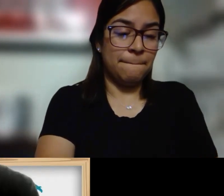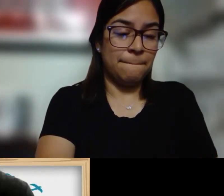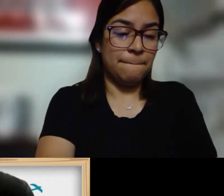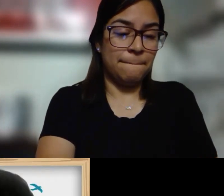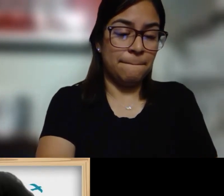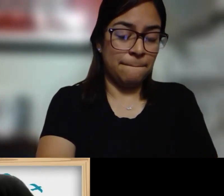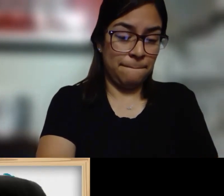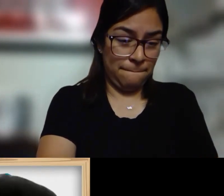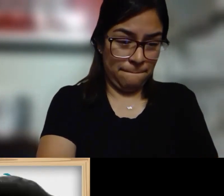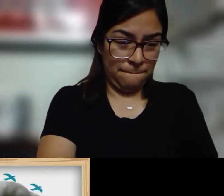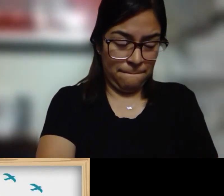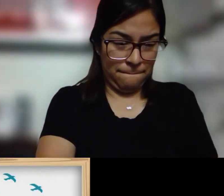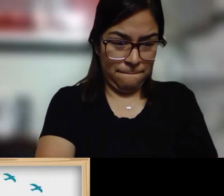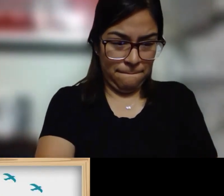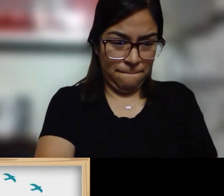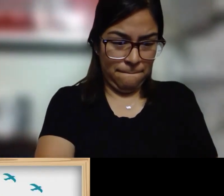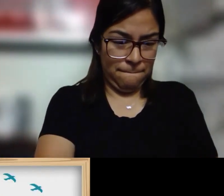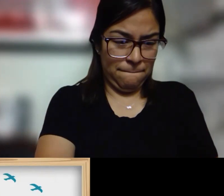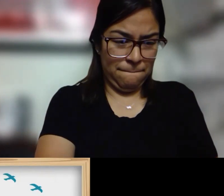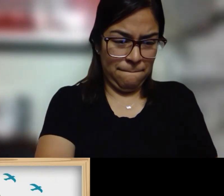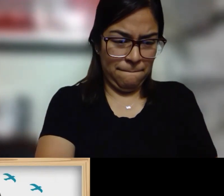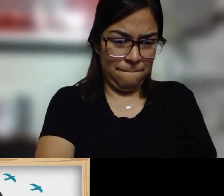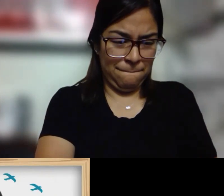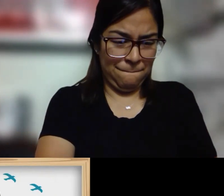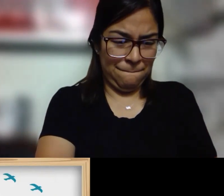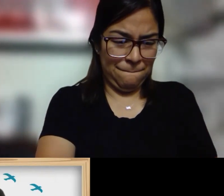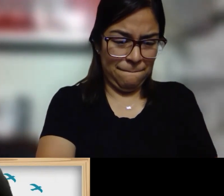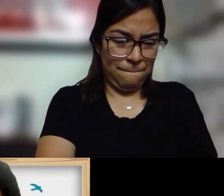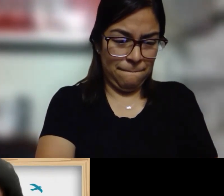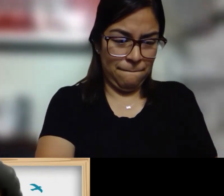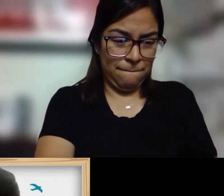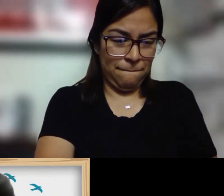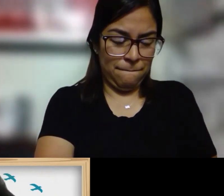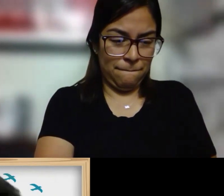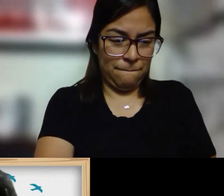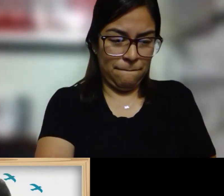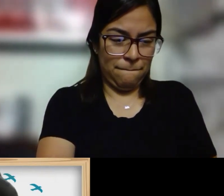last I think it's a